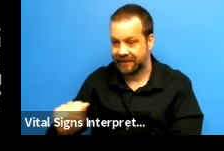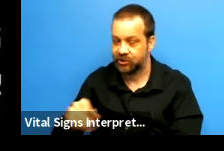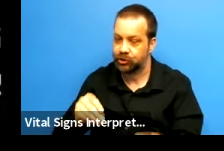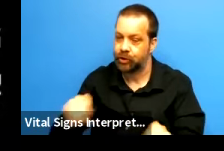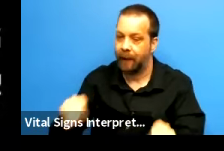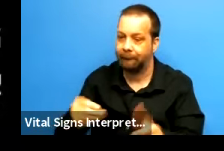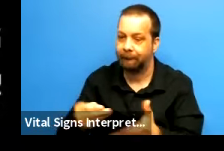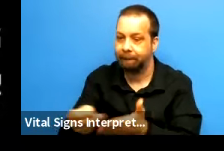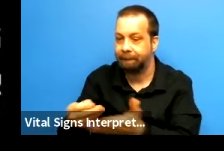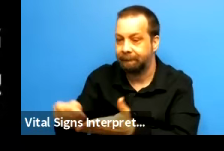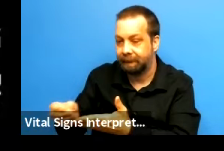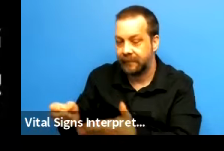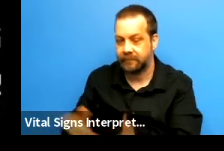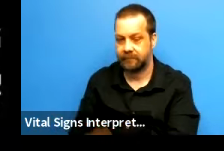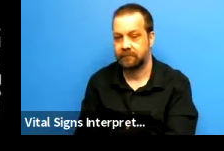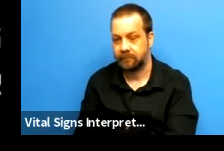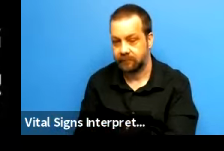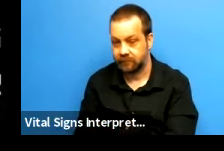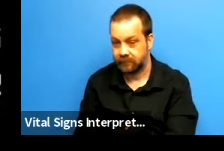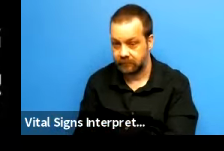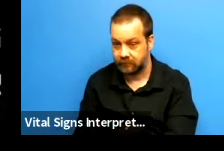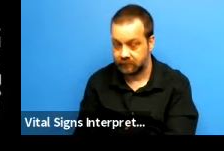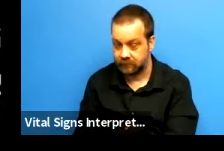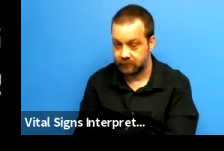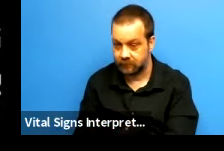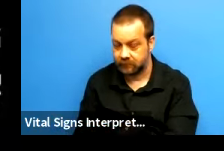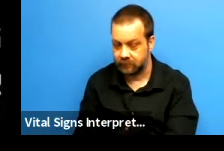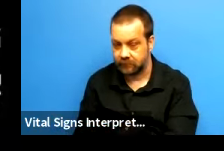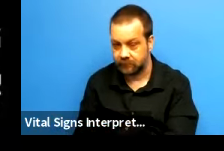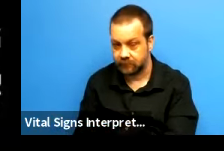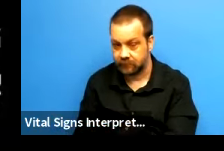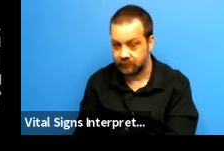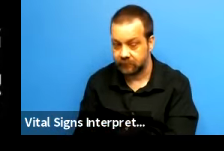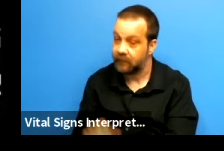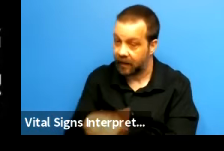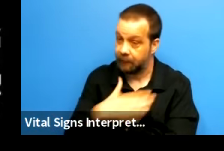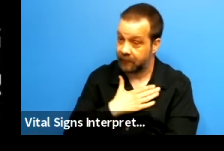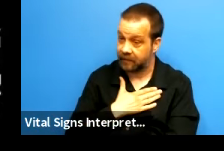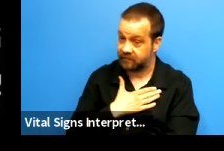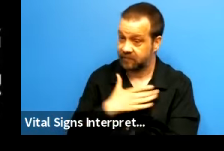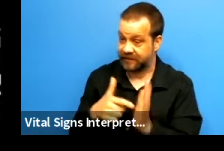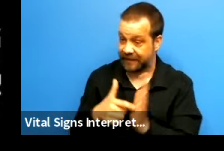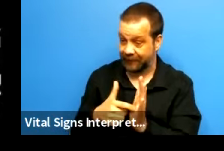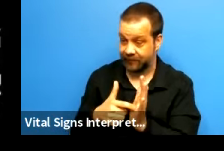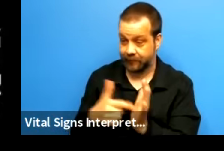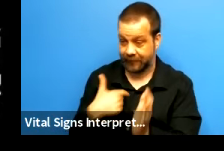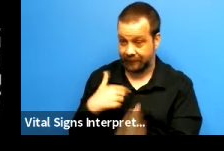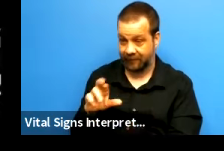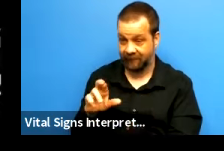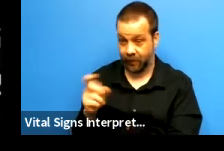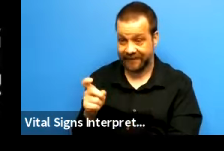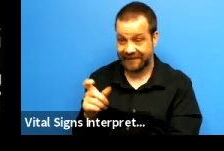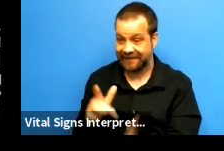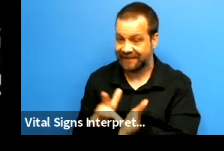I have benefited from this in my own life. My local pharmacy that we use,